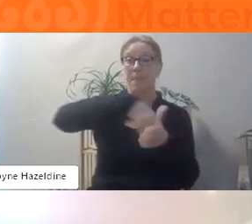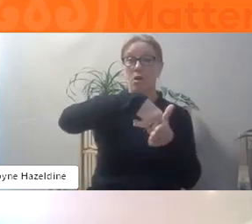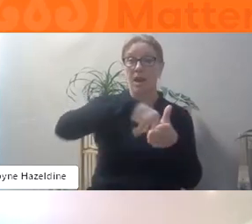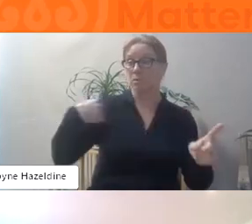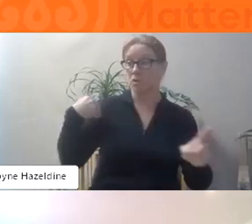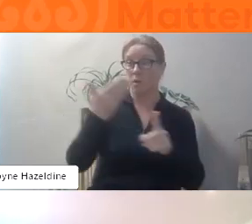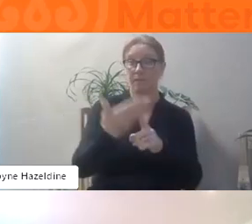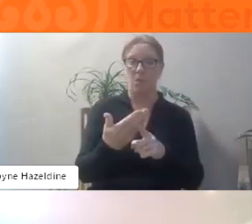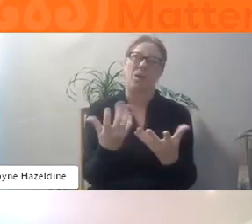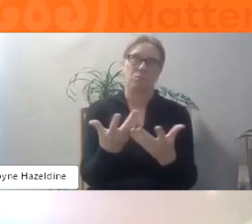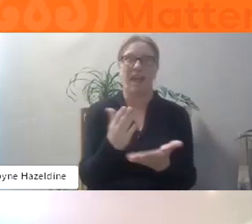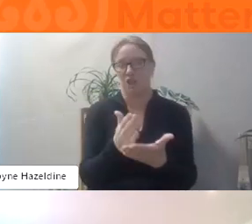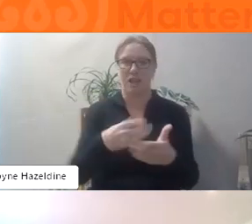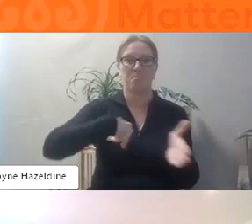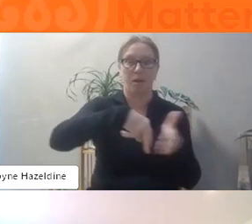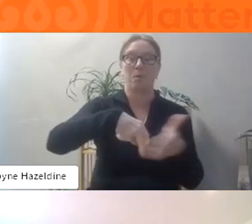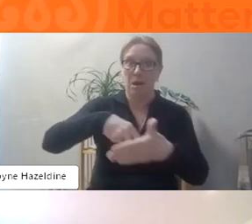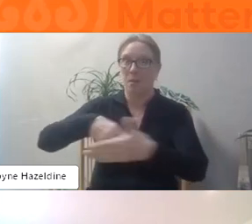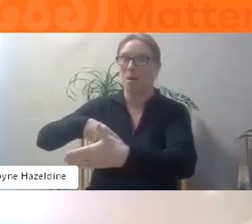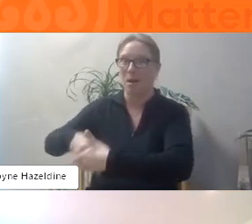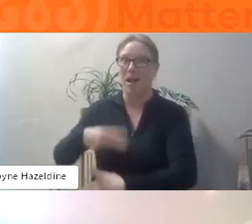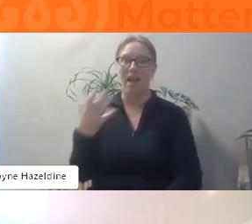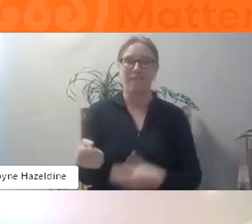of barriers that we've faced along the way with this journey, so we've